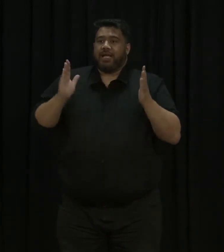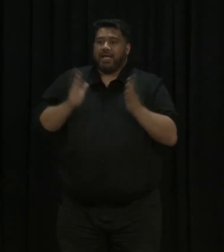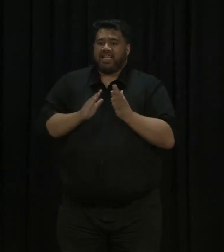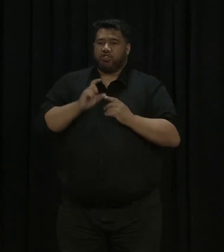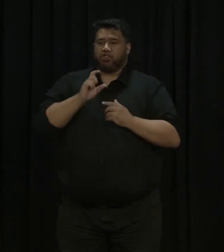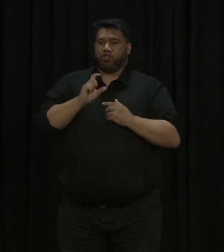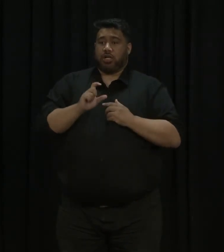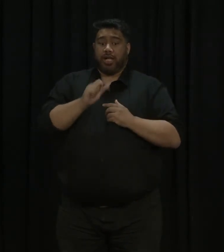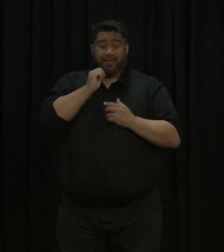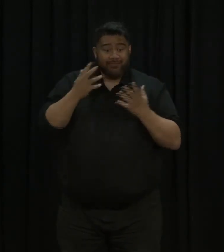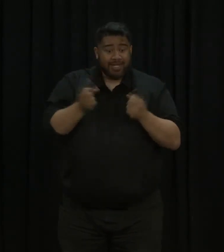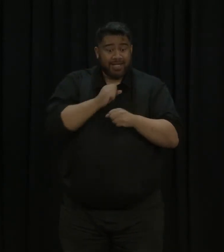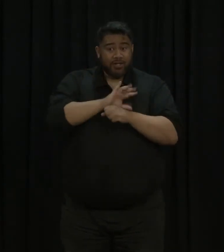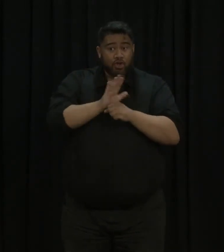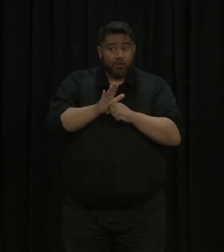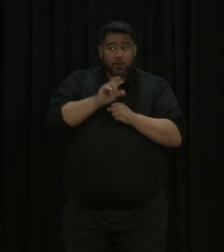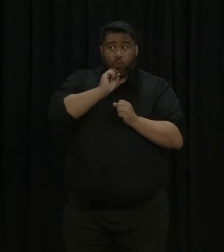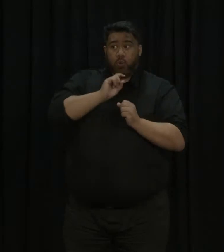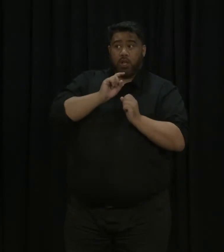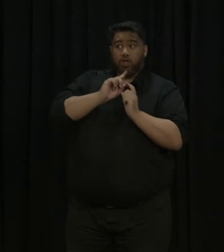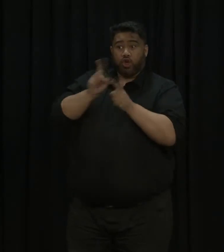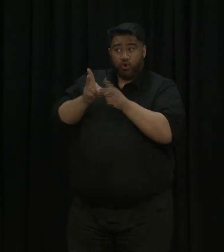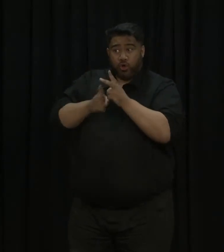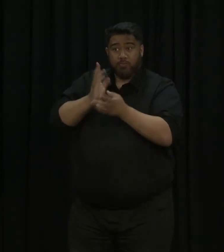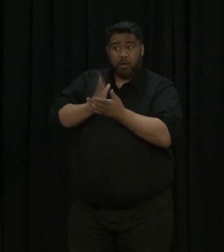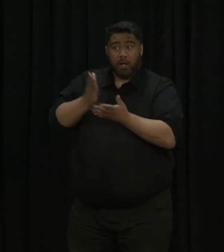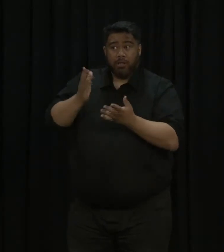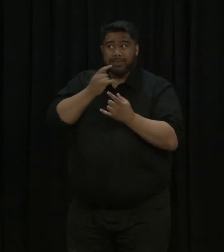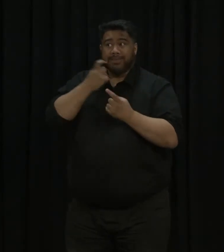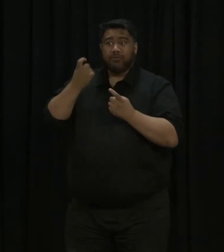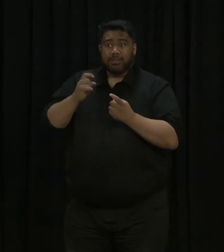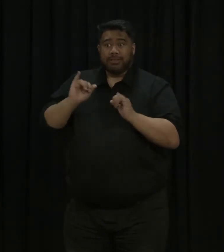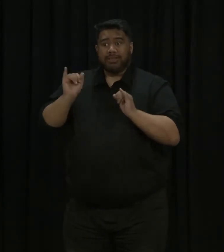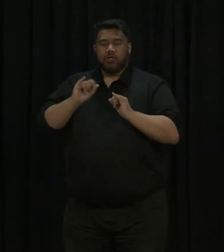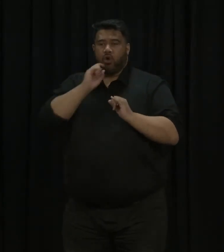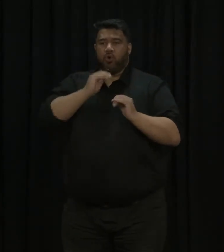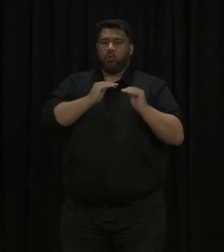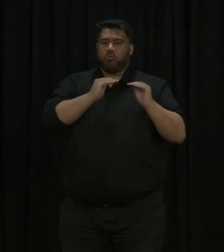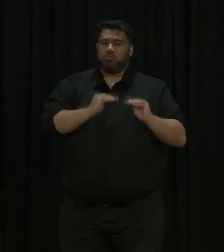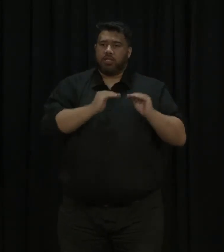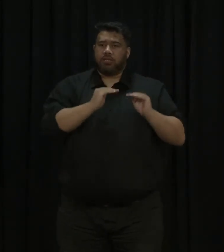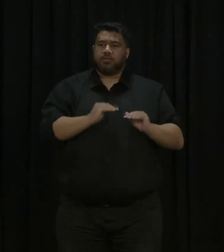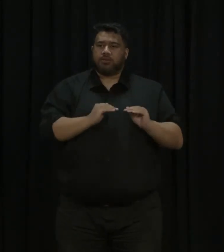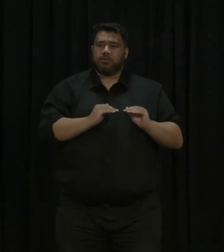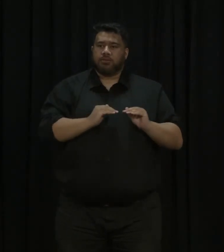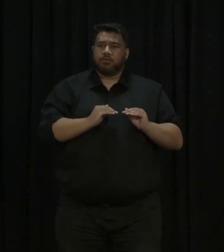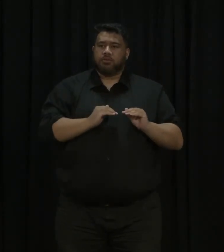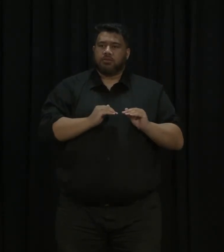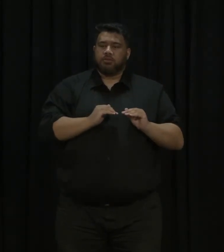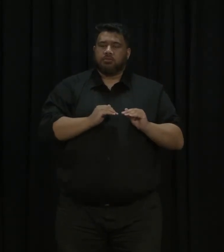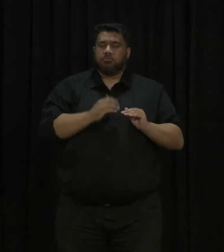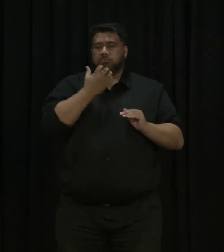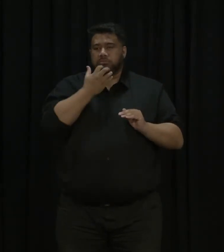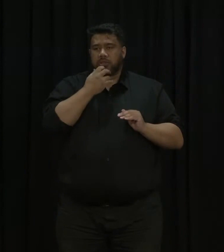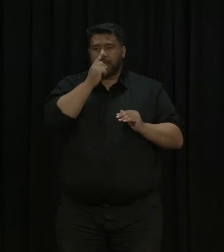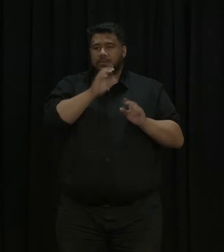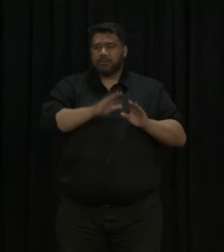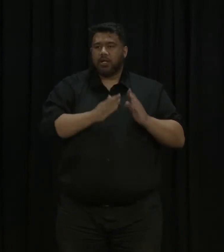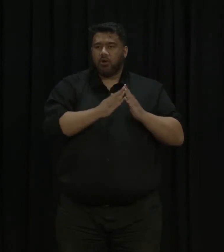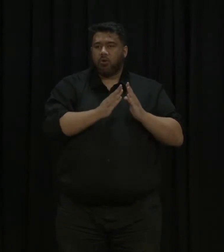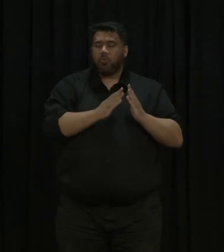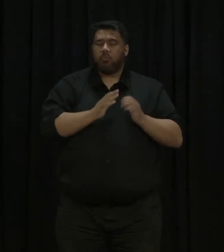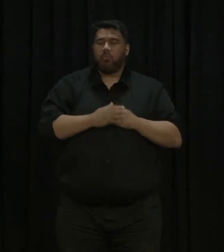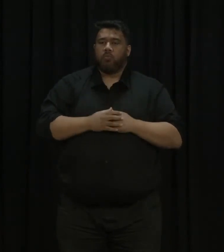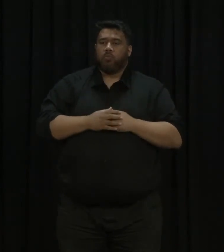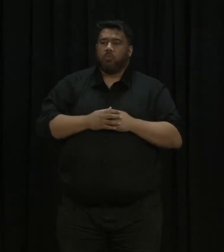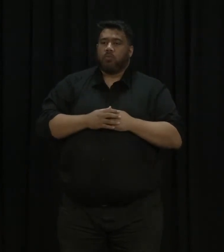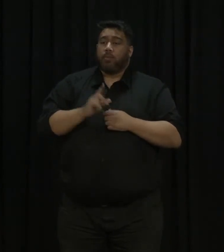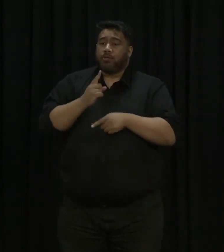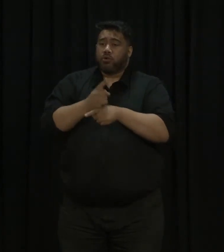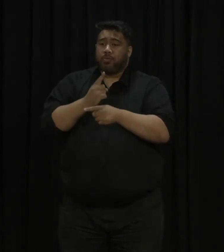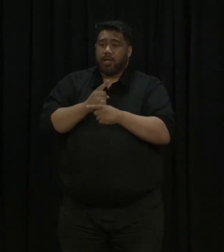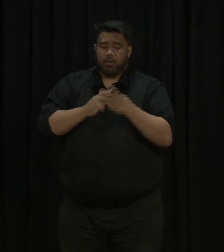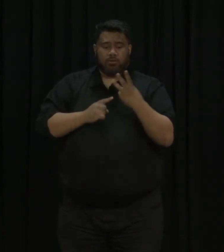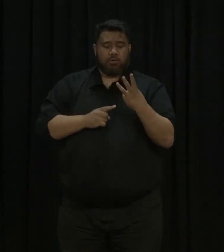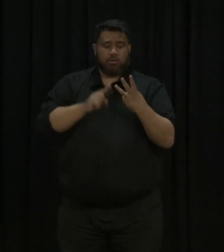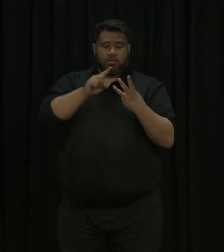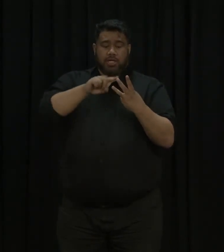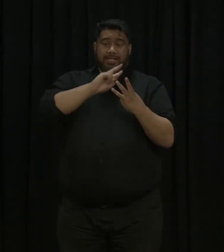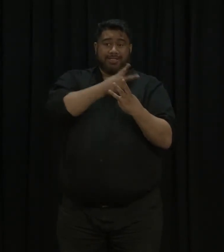lift people's --